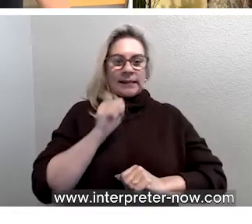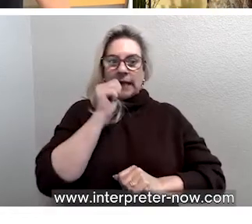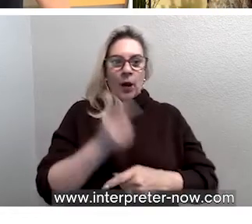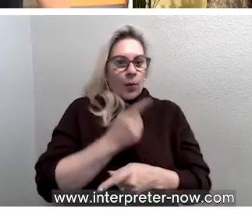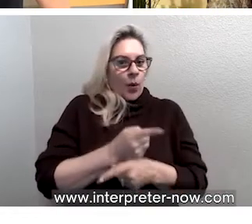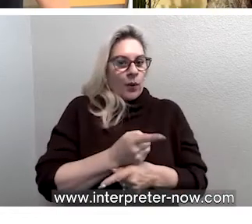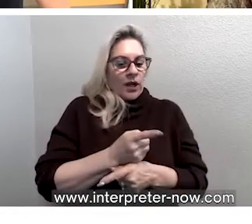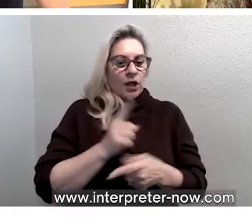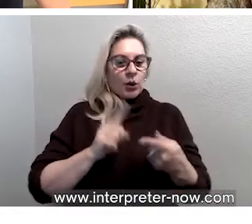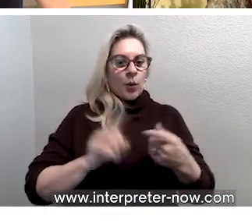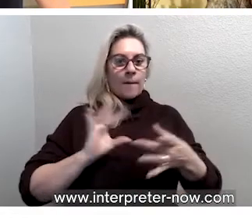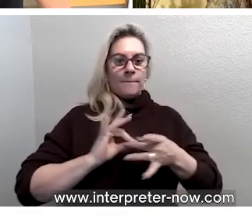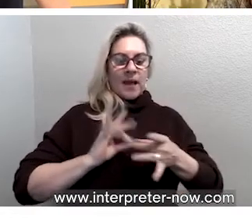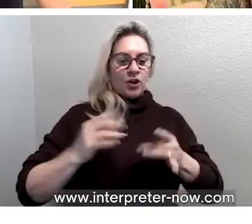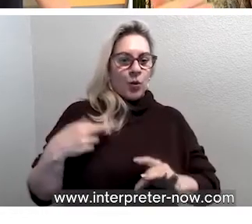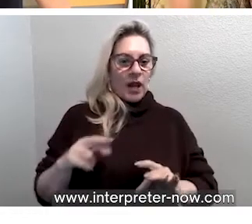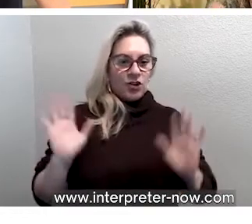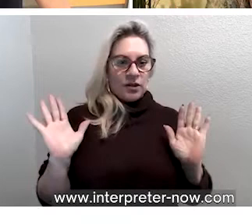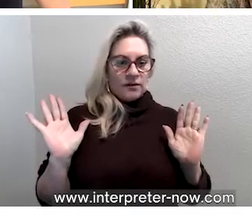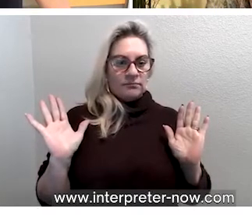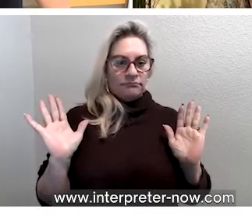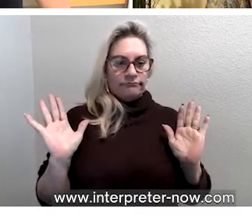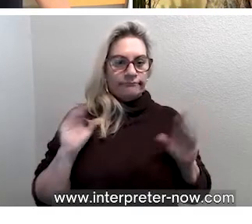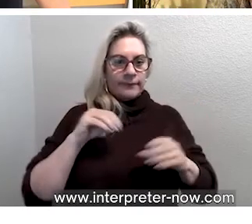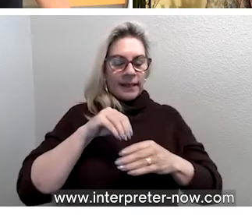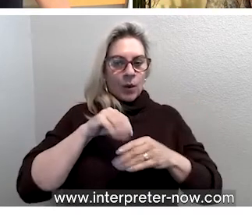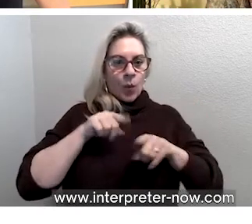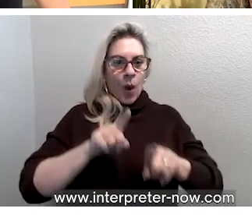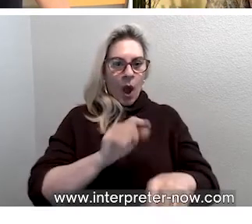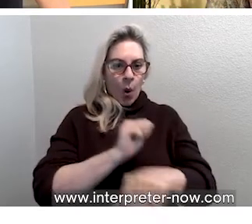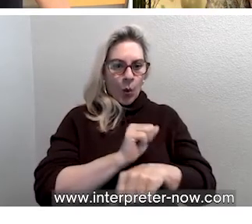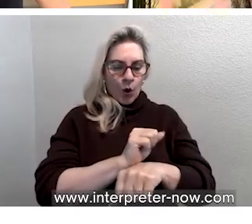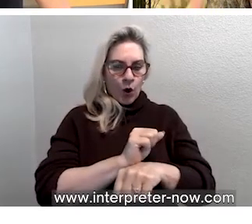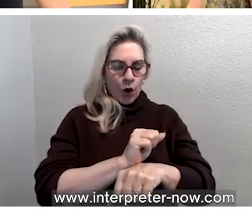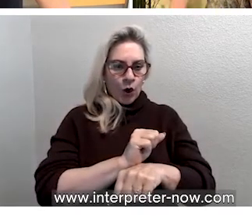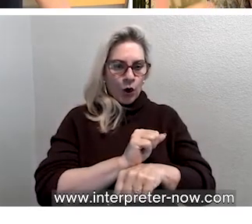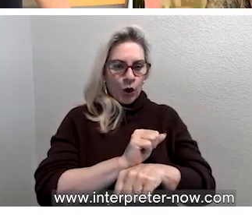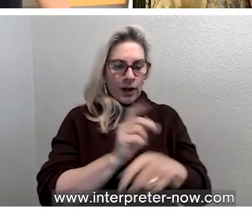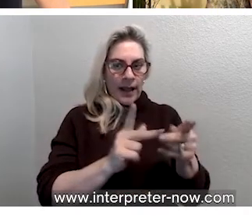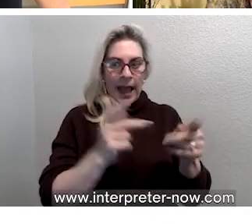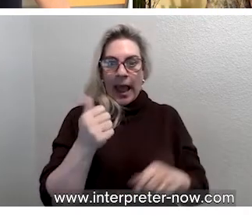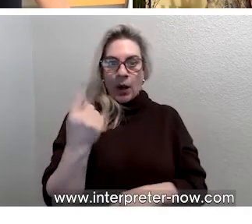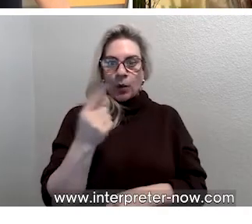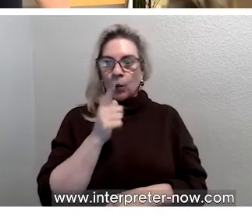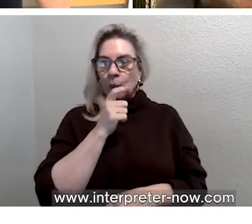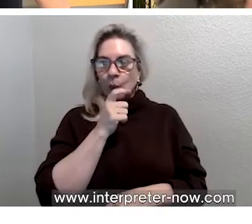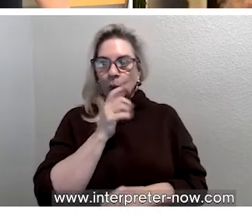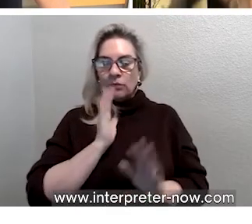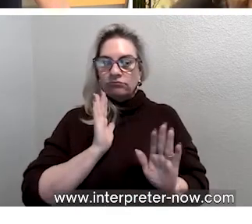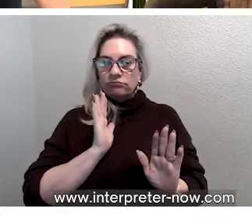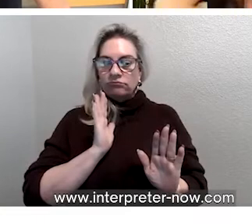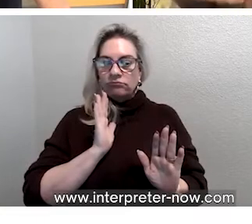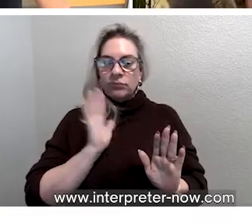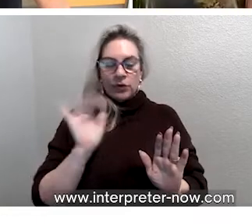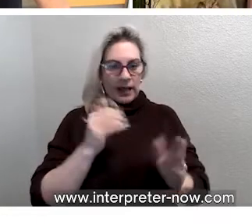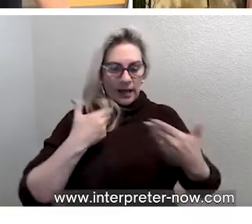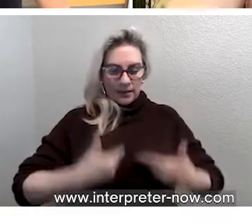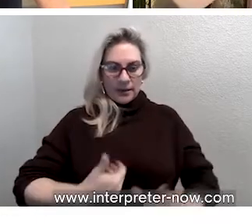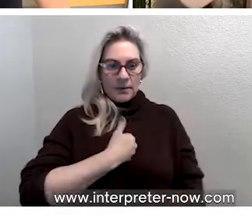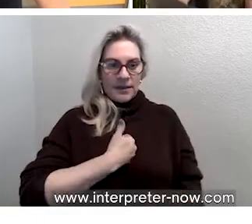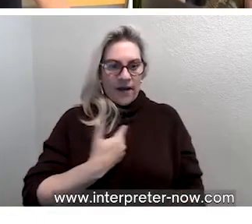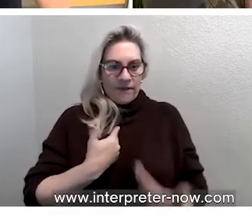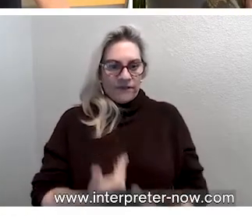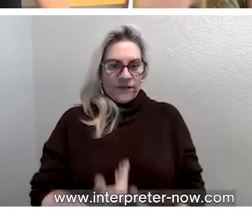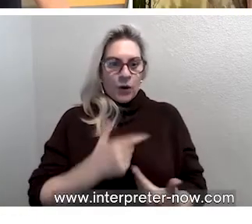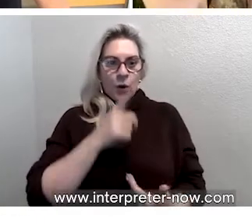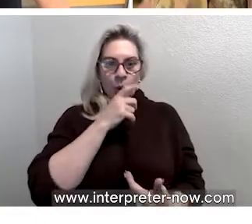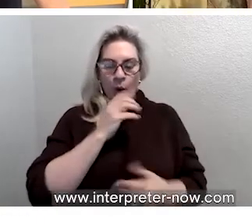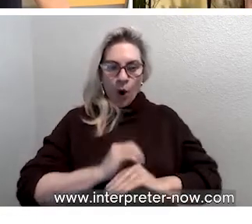to mention religion in the workplace that anyone like me who visibly is very clearly